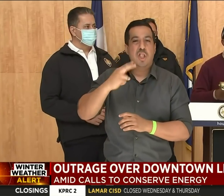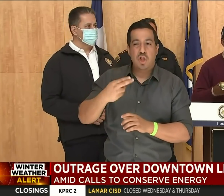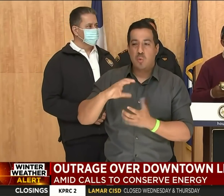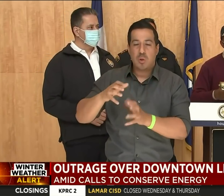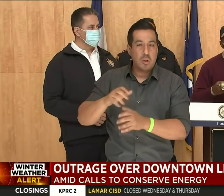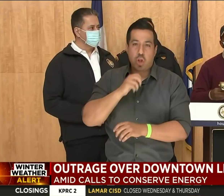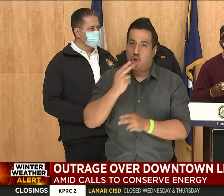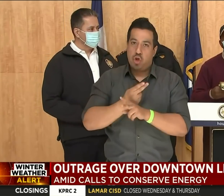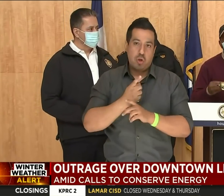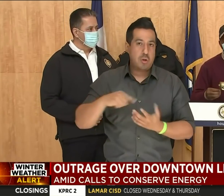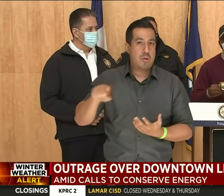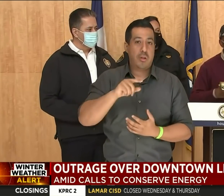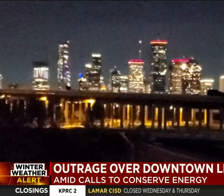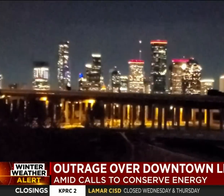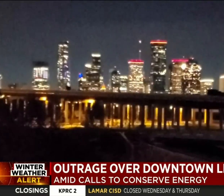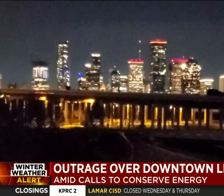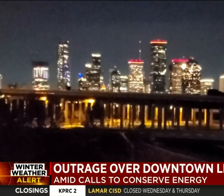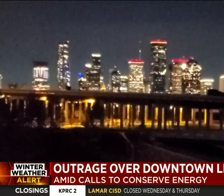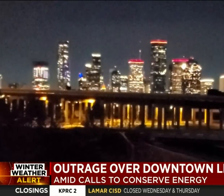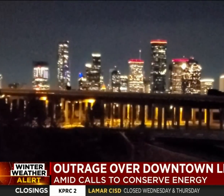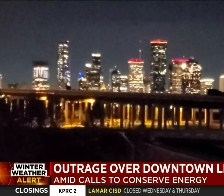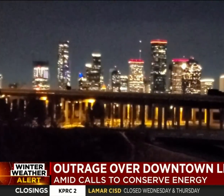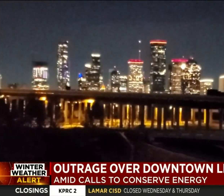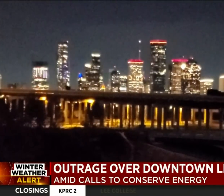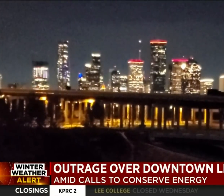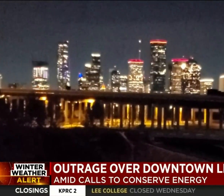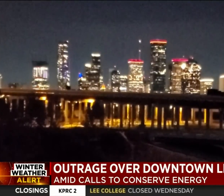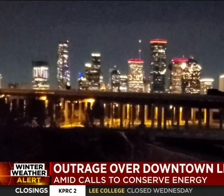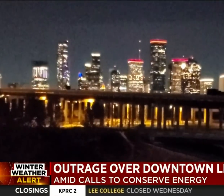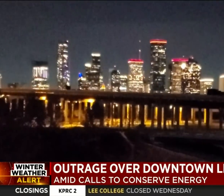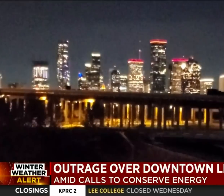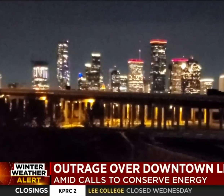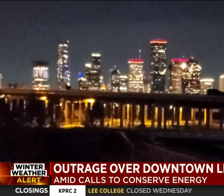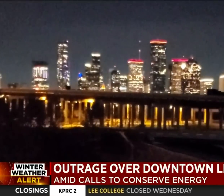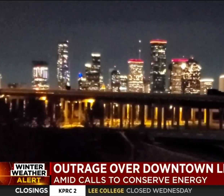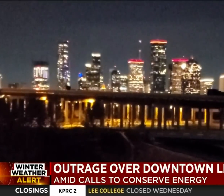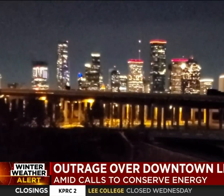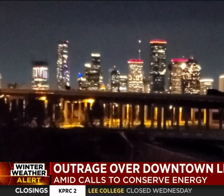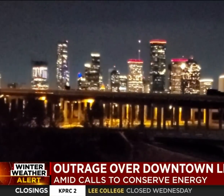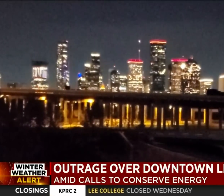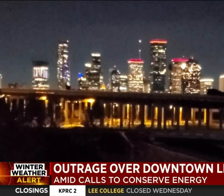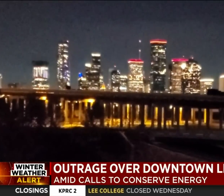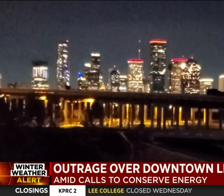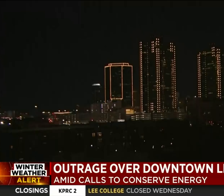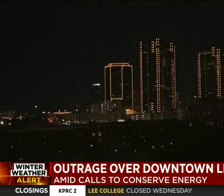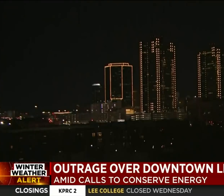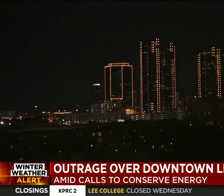CONSERVATION IS THE KEY. IF YOU DO HAVE POWER AS YOU CAN